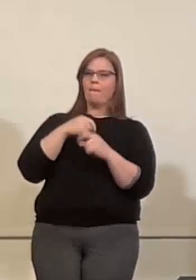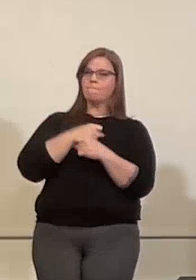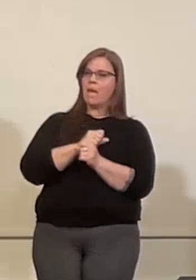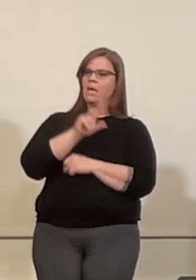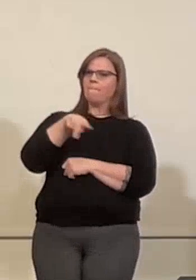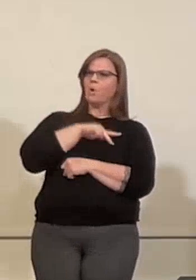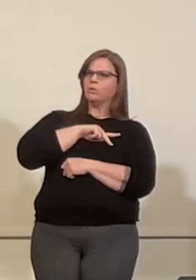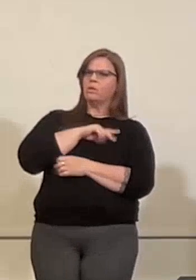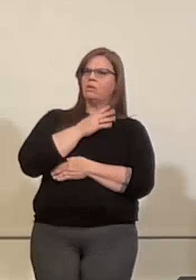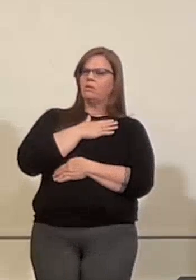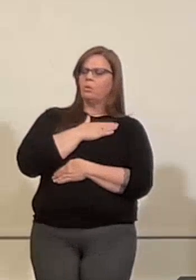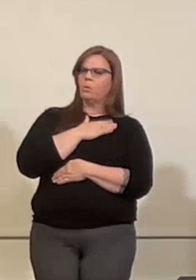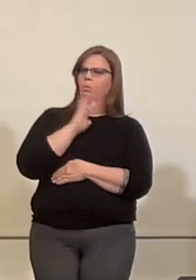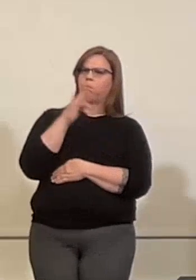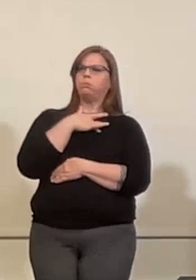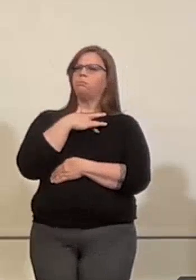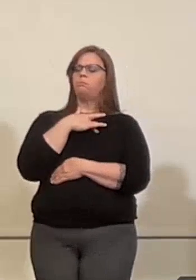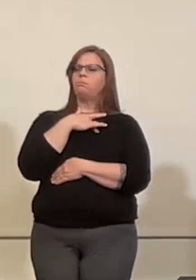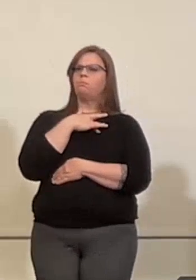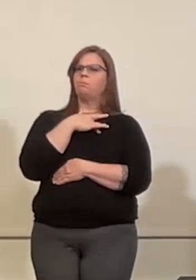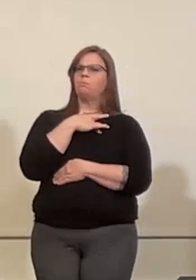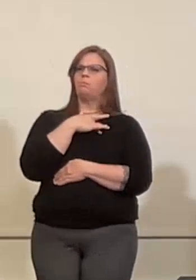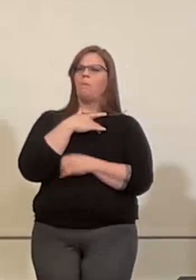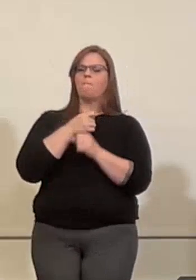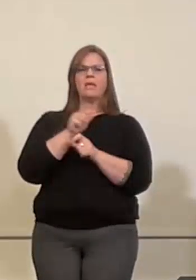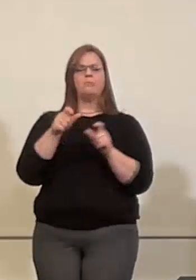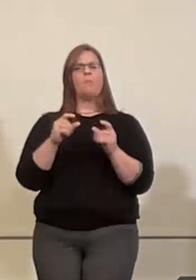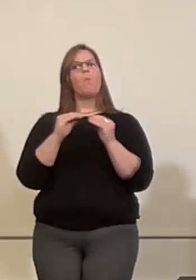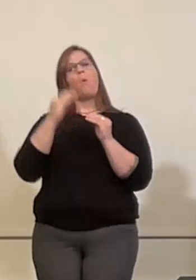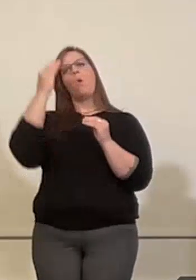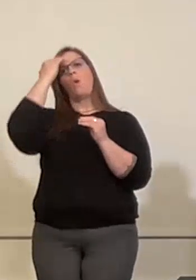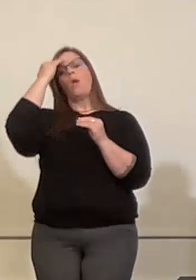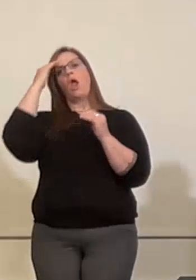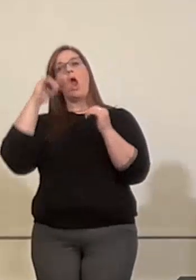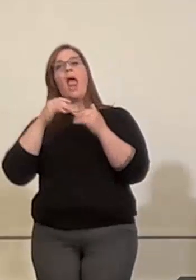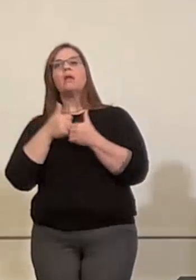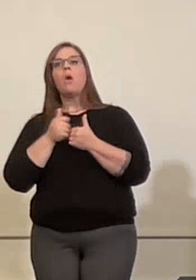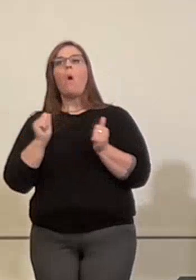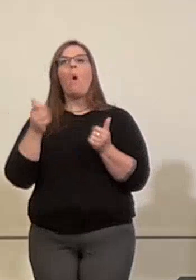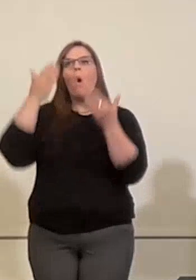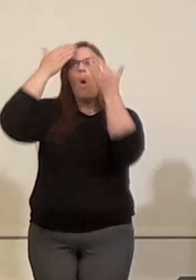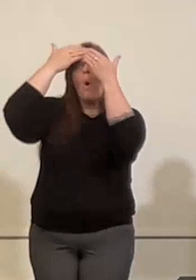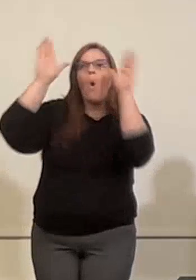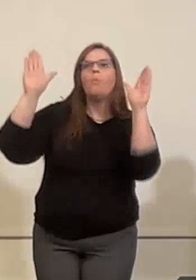home makes everybody more aware and open to learn in my Oh yeah, absolutely. Absolutely. Yes.